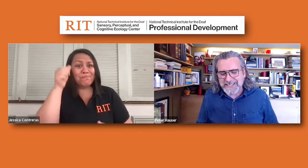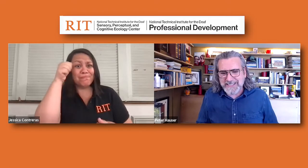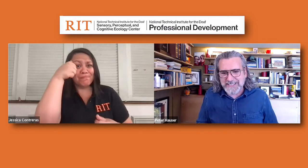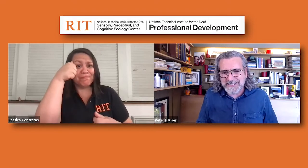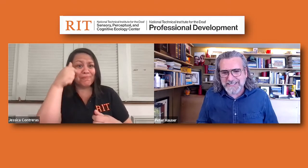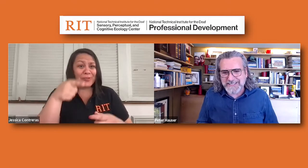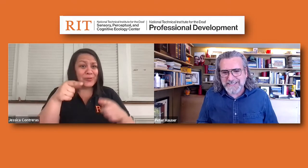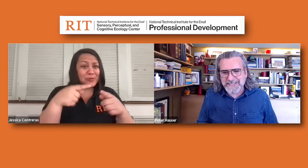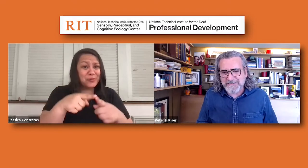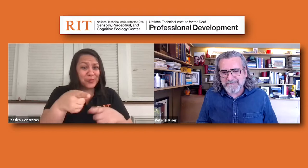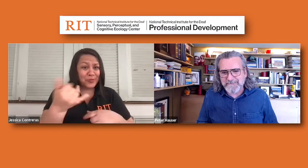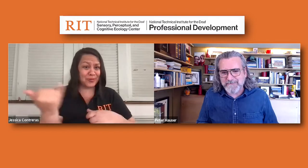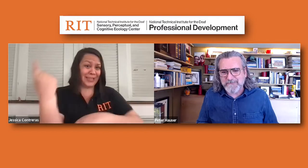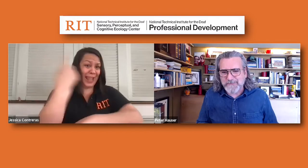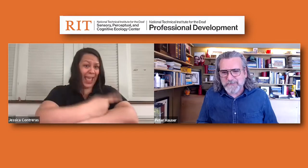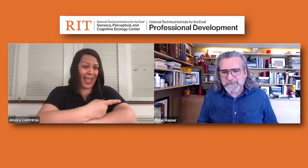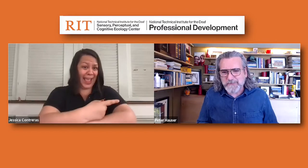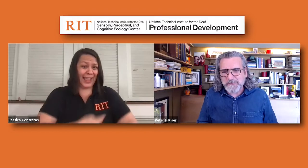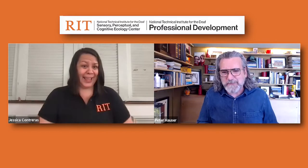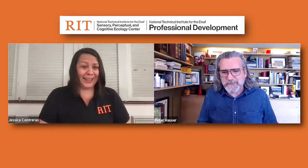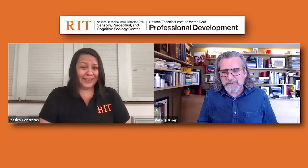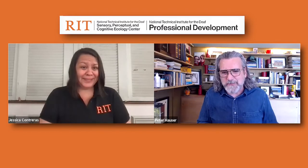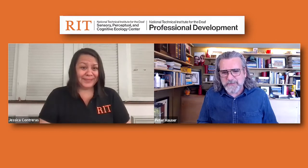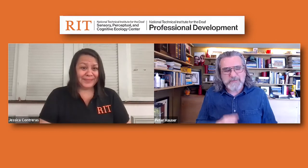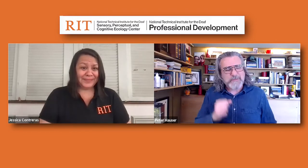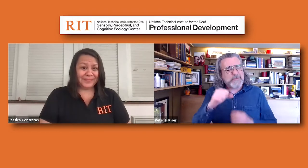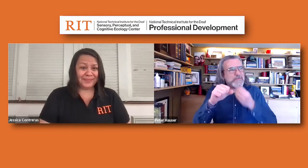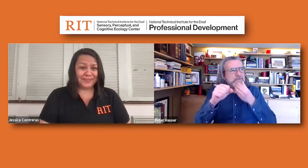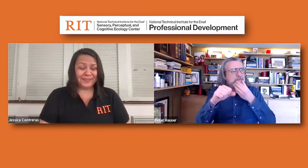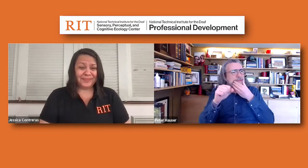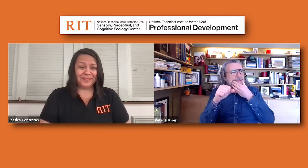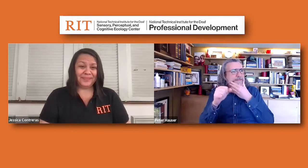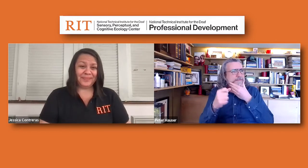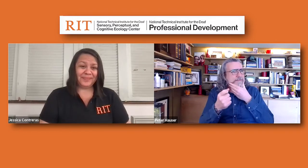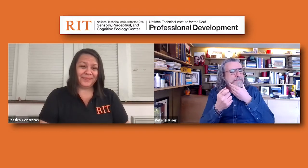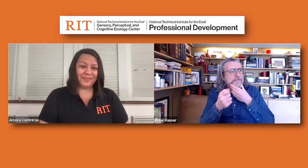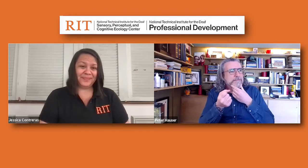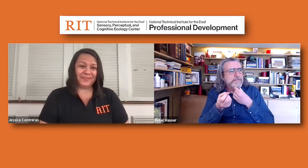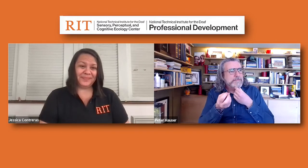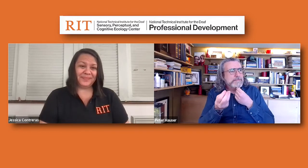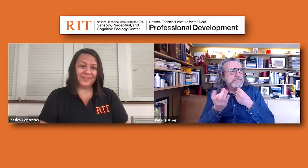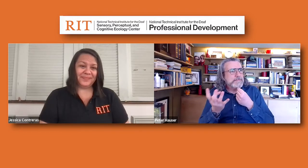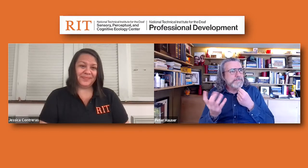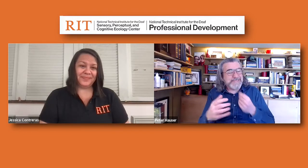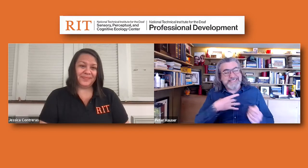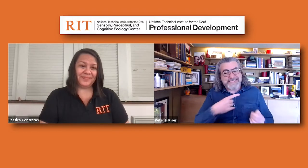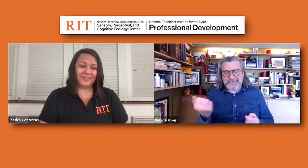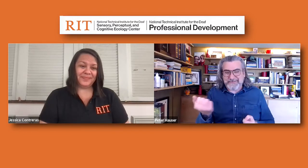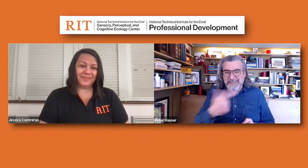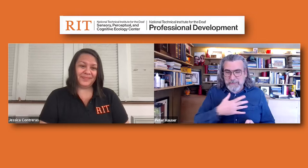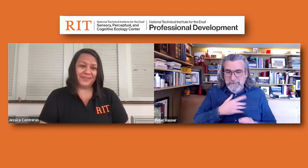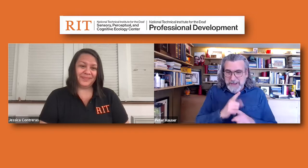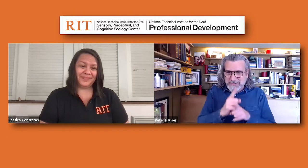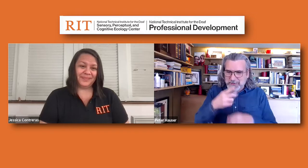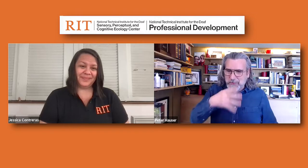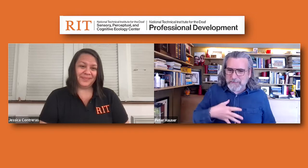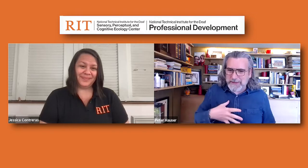And we're there any mentors who have stuck with you until today? Peter: You know what's interesting is